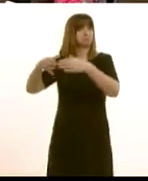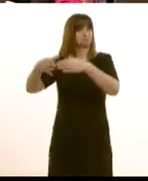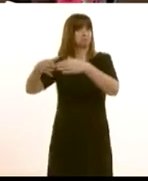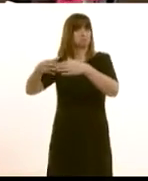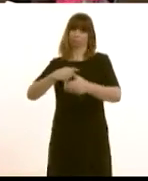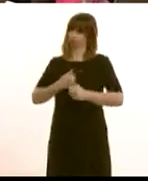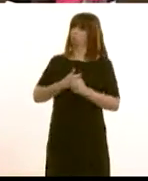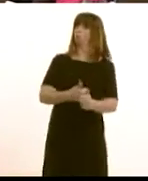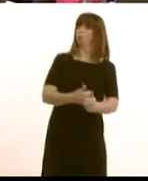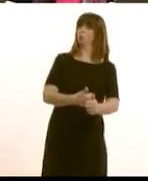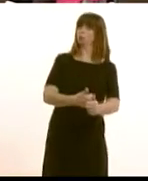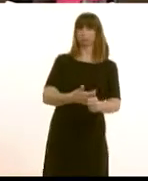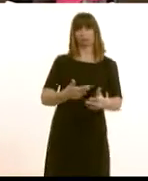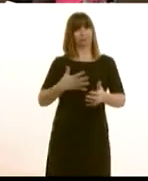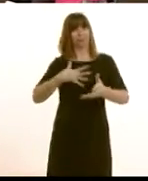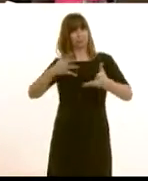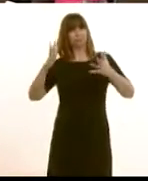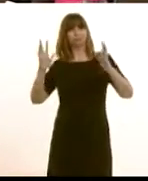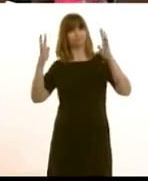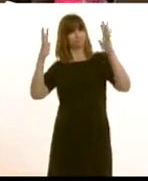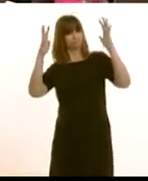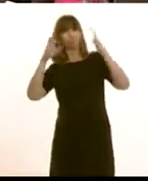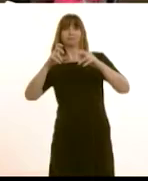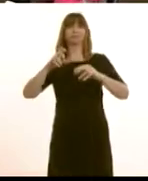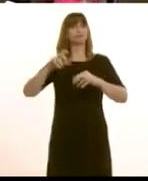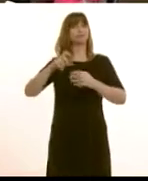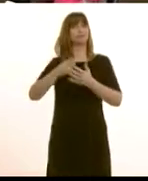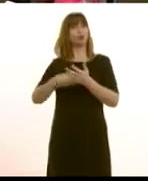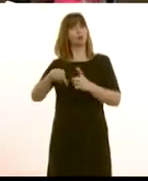centre and celebrate the fact that Cardiff is the birthplace of one of the worldís most